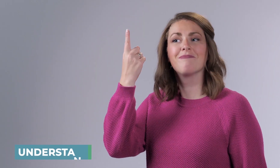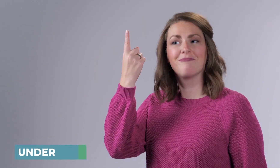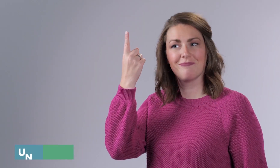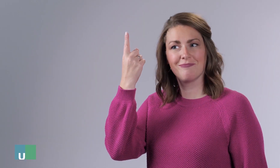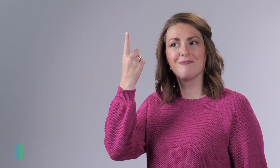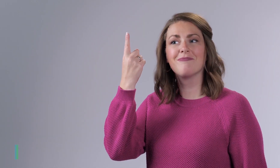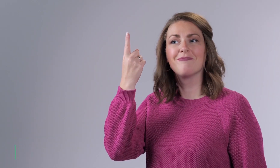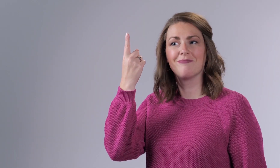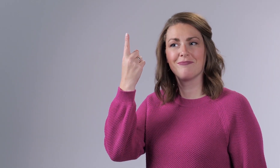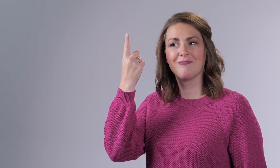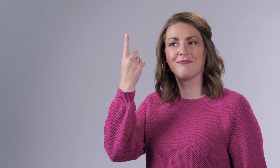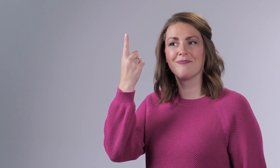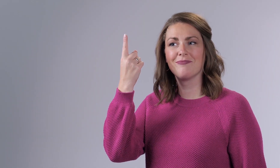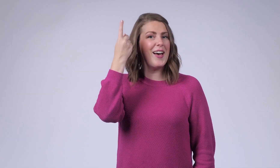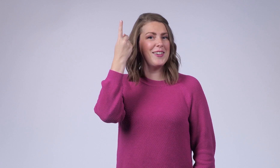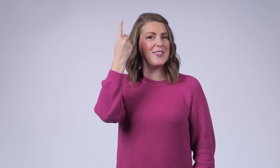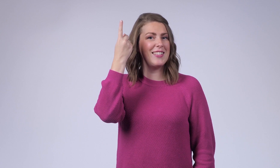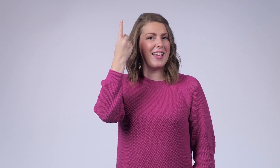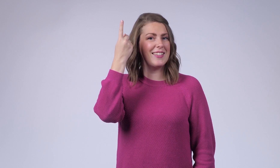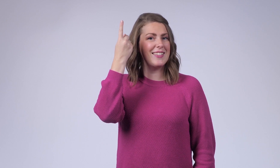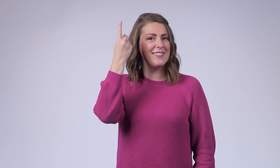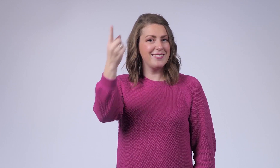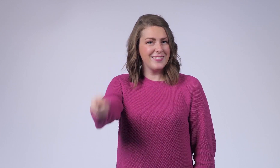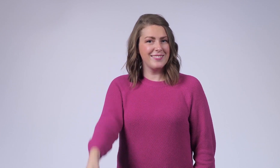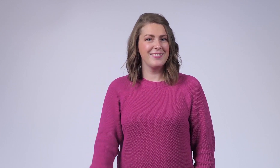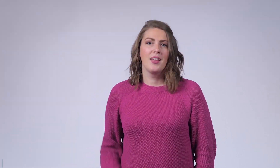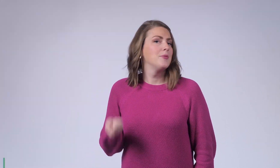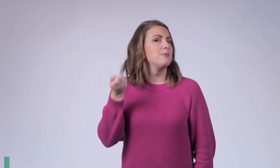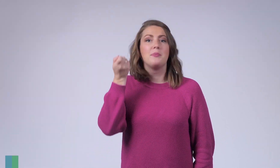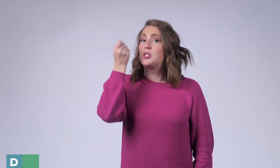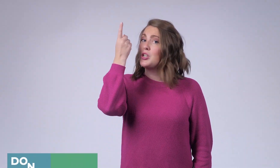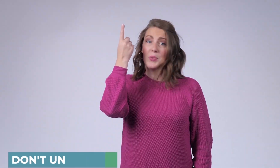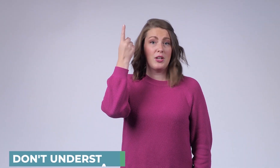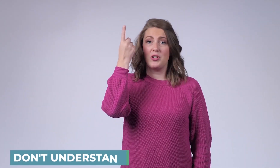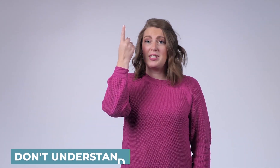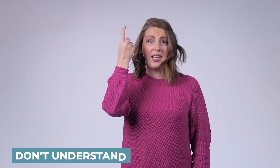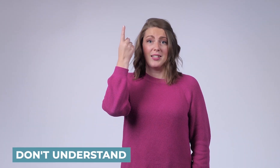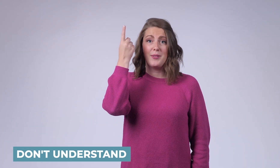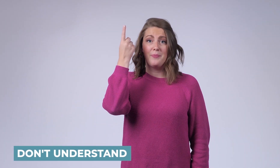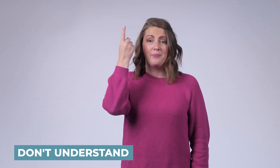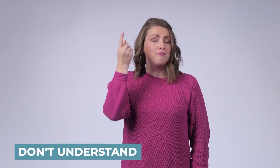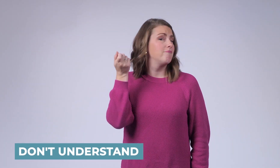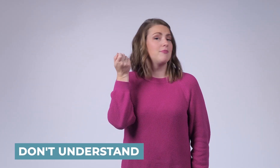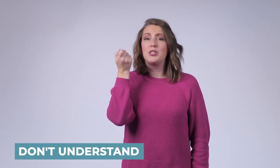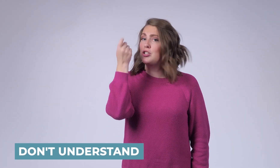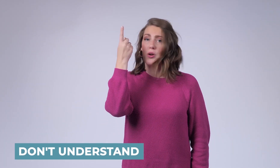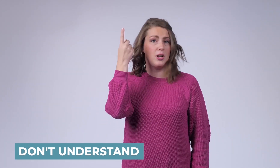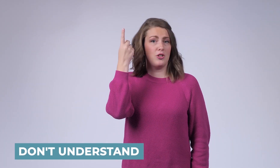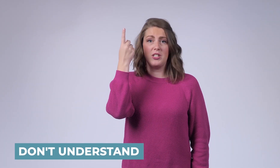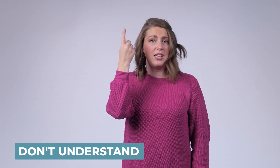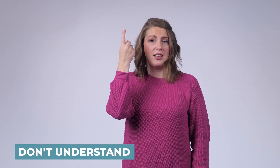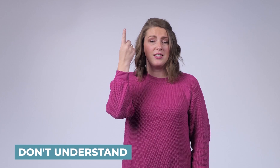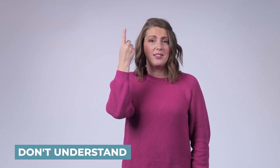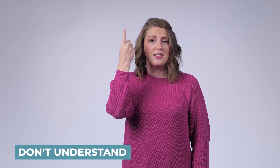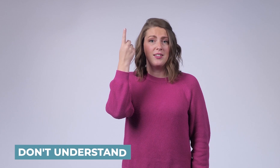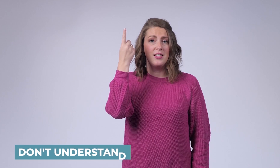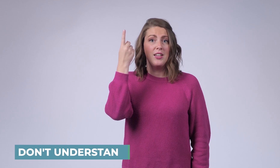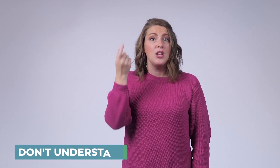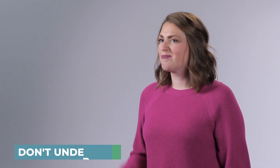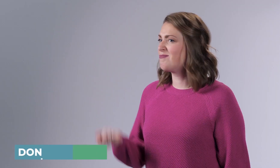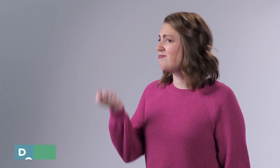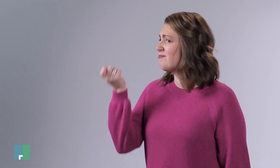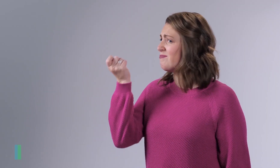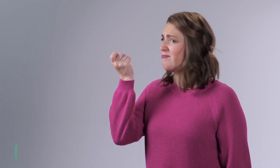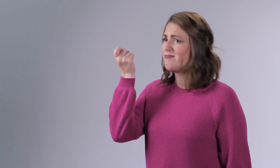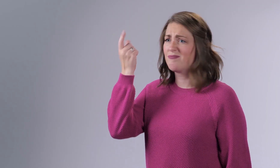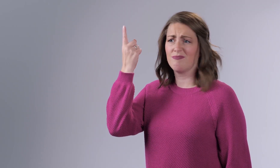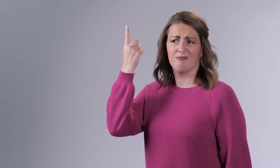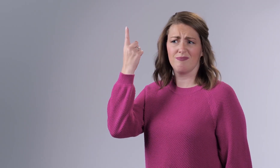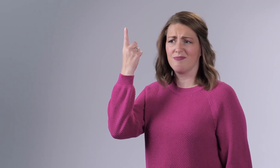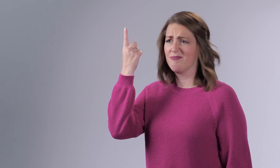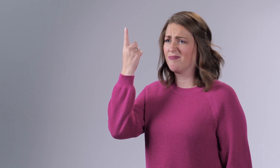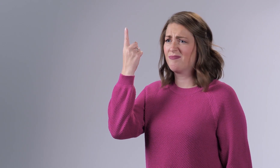bulb is coming on understand don't understand don't understand you do the sign understand